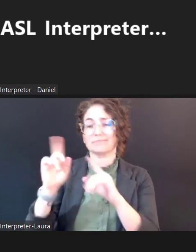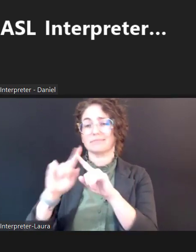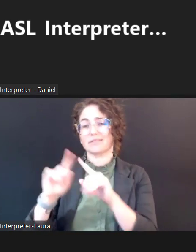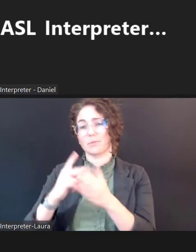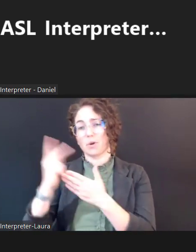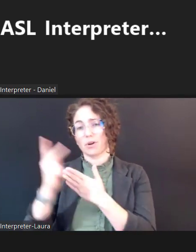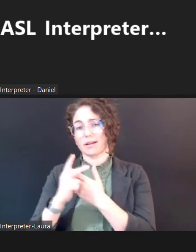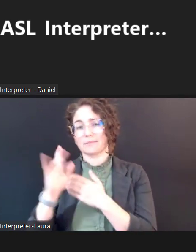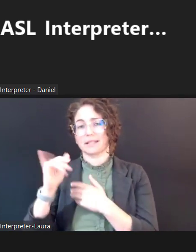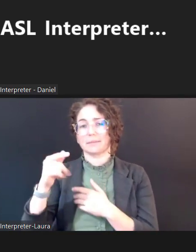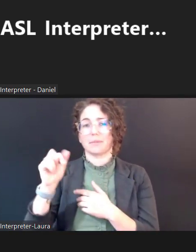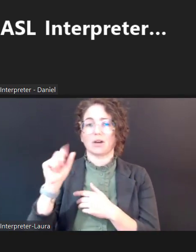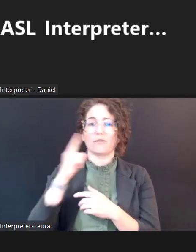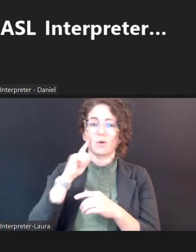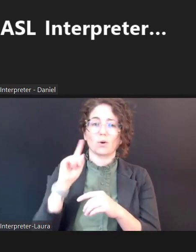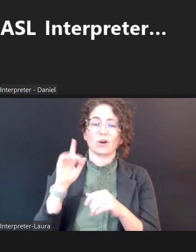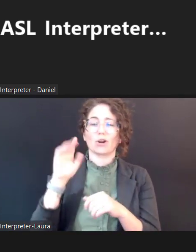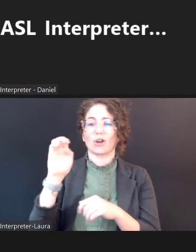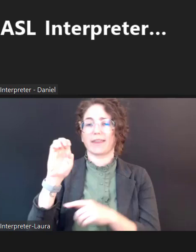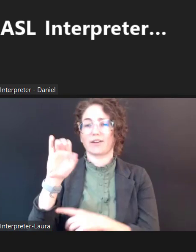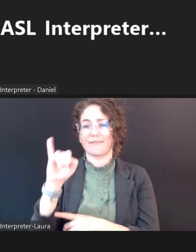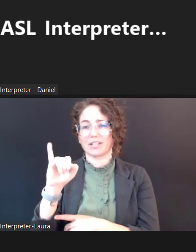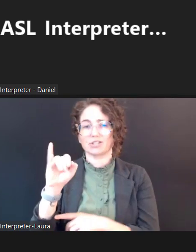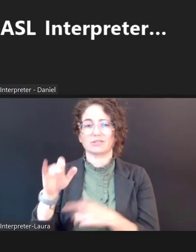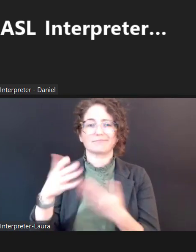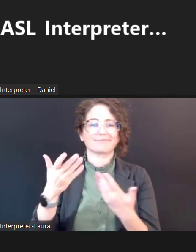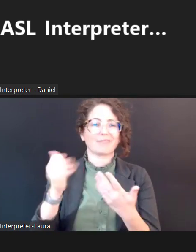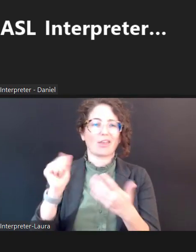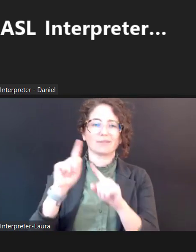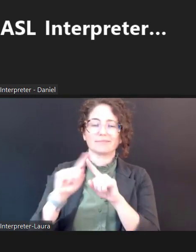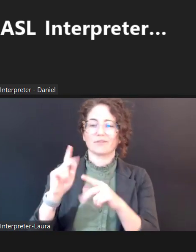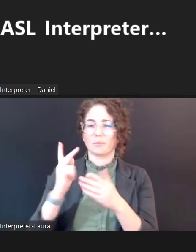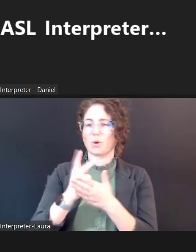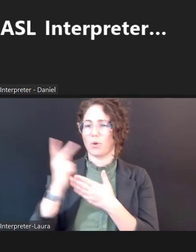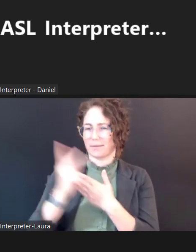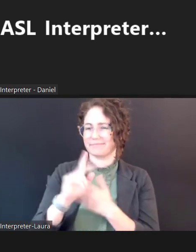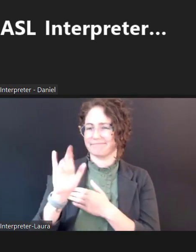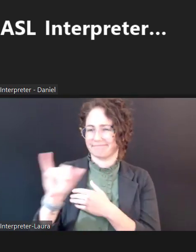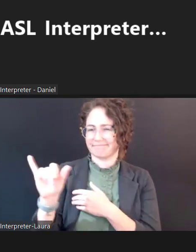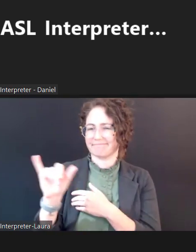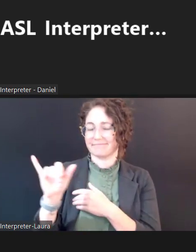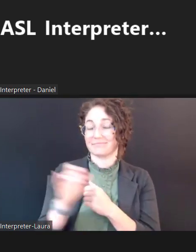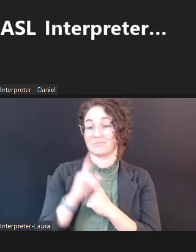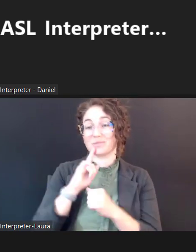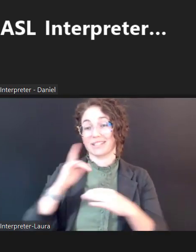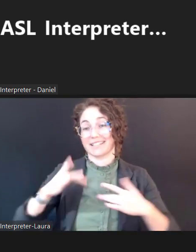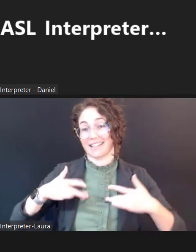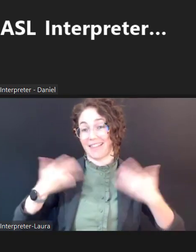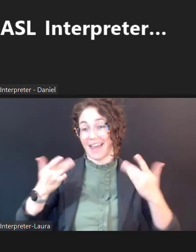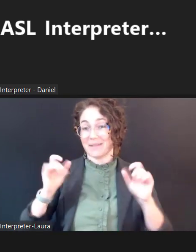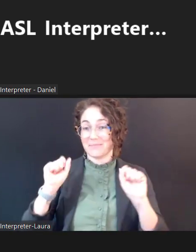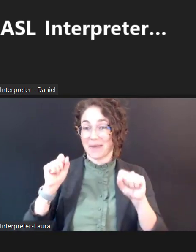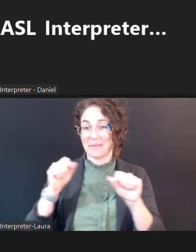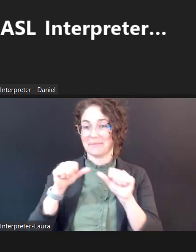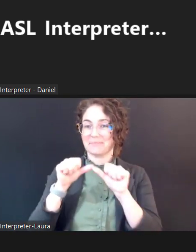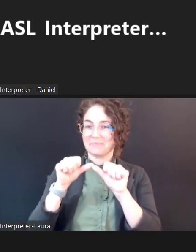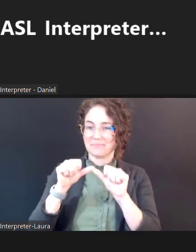like early intervention and programs like that. We're delighted to continue to make our other learning opportunities available to staff from Head Start programs